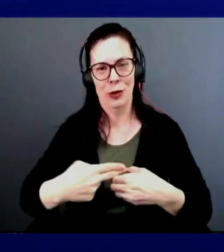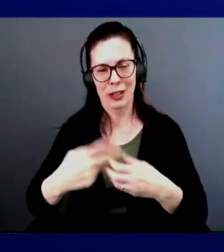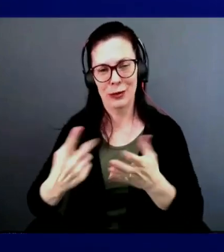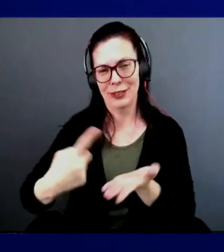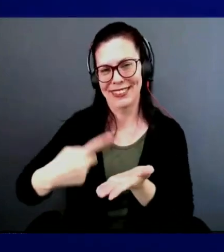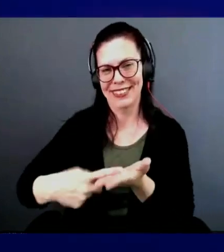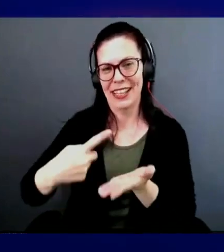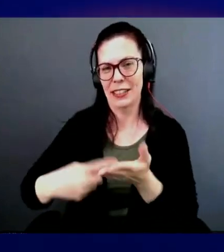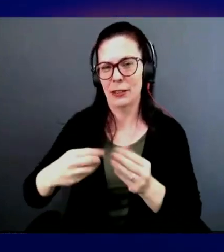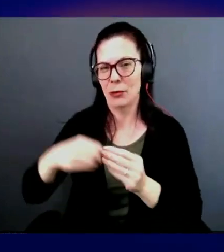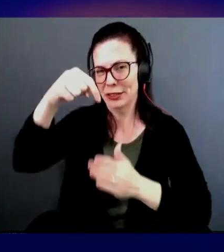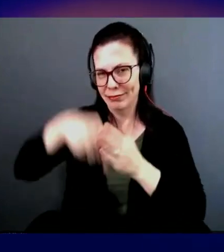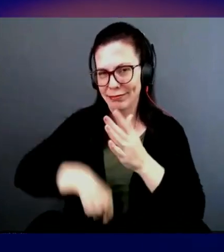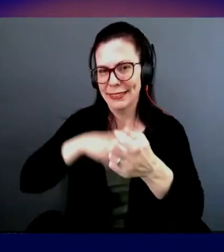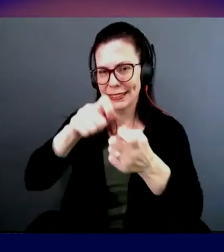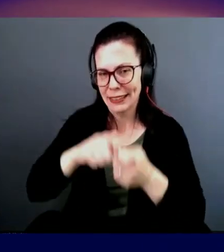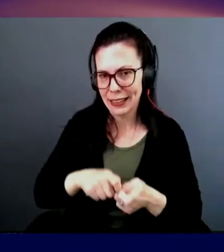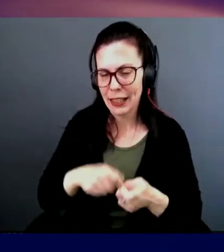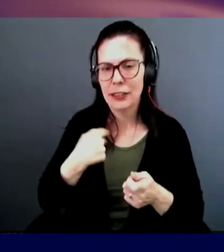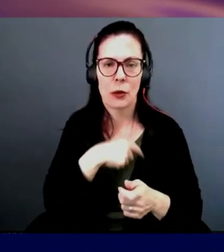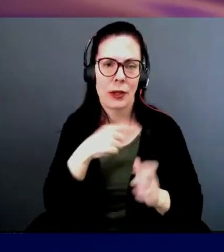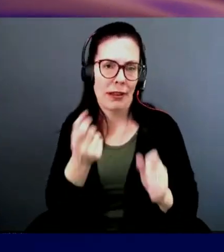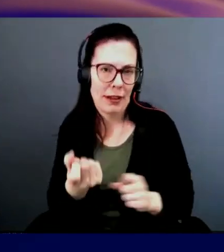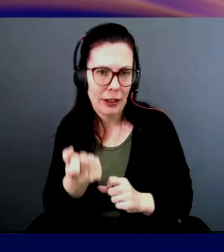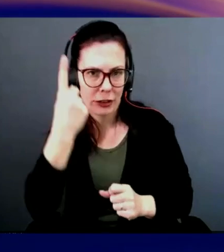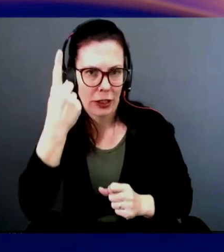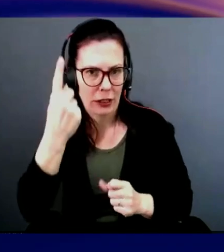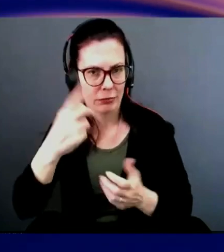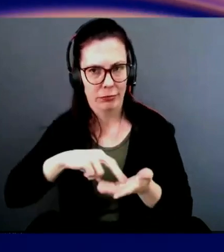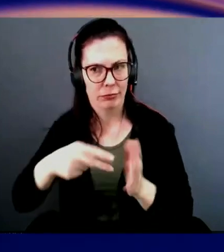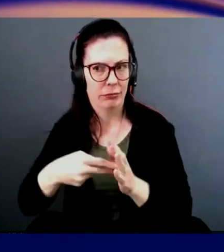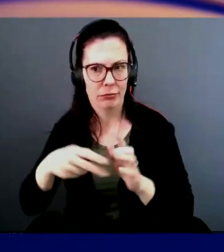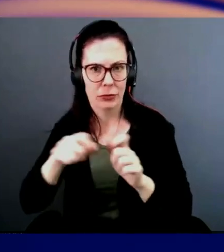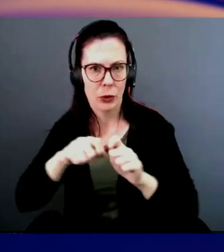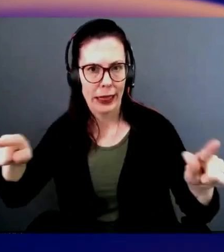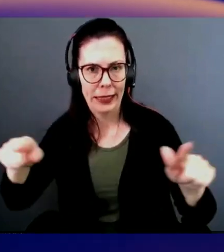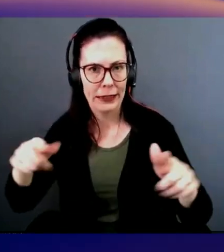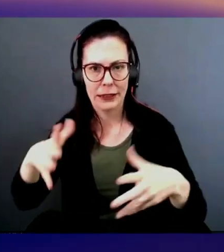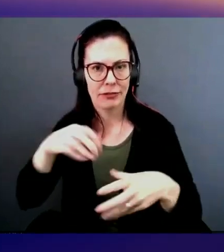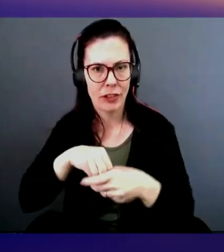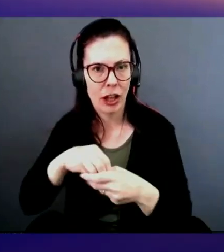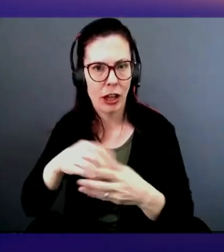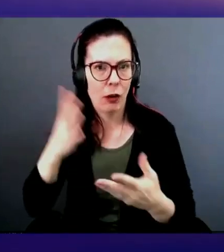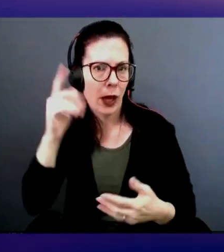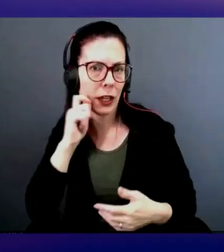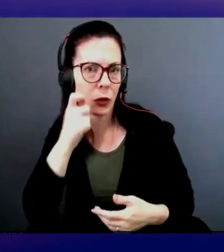so that we, he can actually understand what is being released, what's so cool about it and why it's relevant to you.